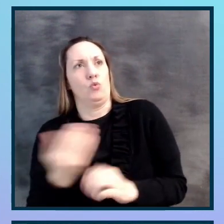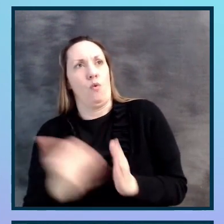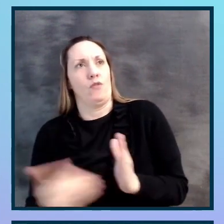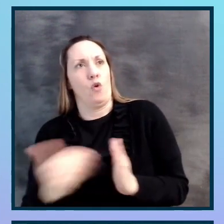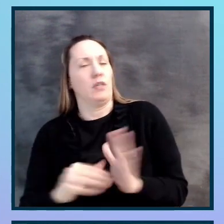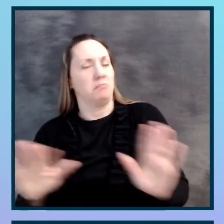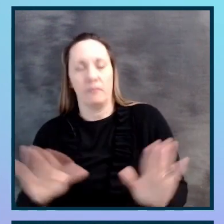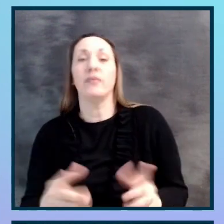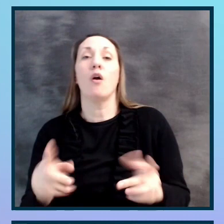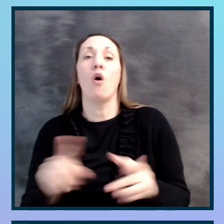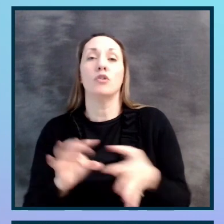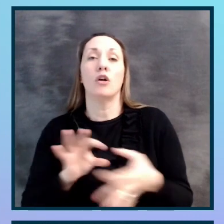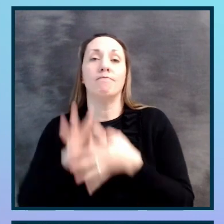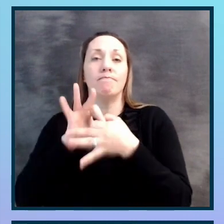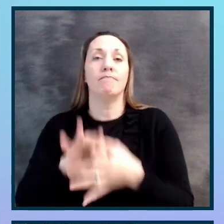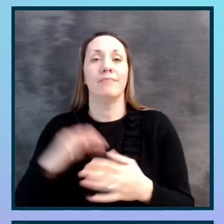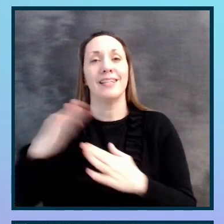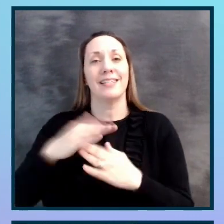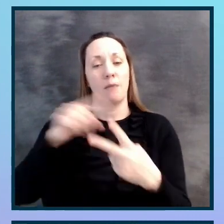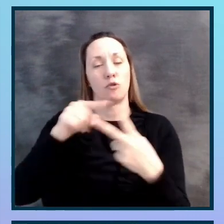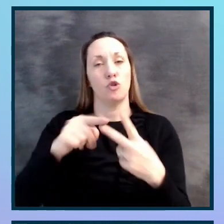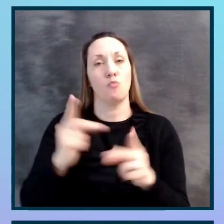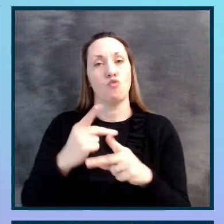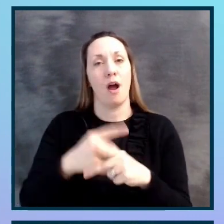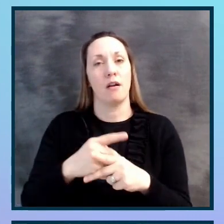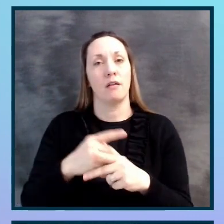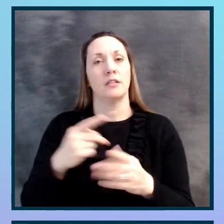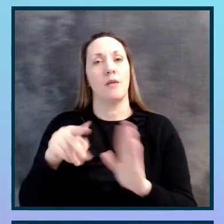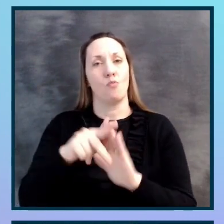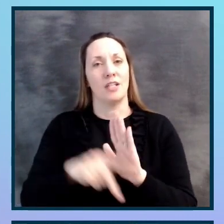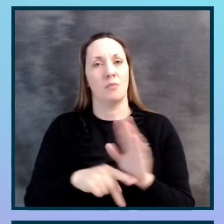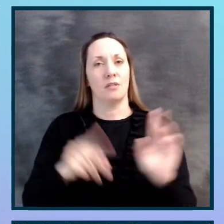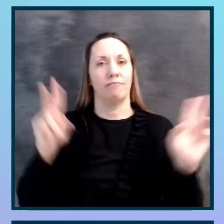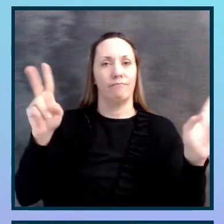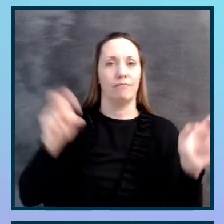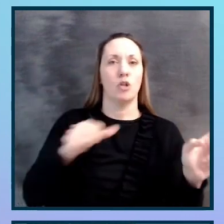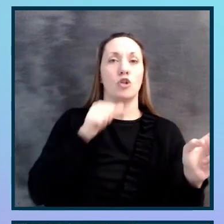into two of our top product principles, don't make me think and be a good host.